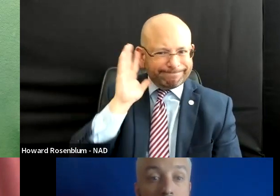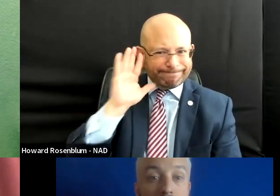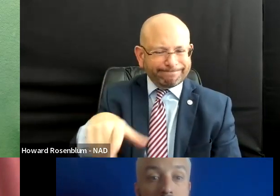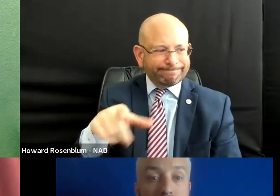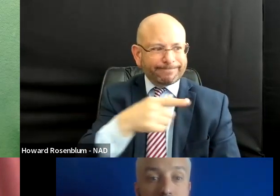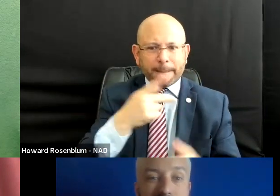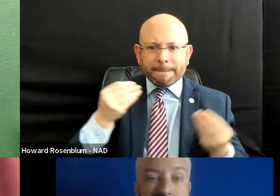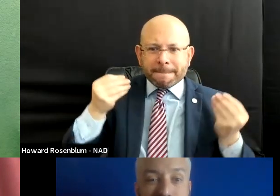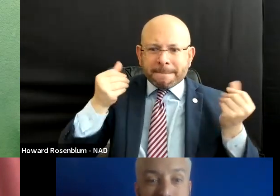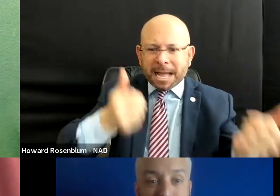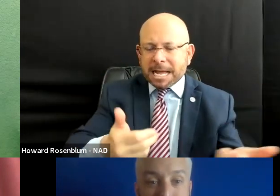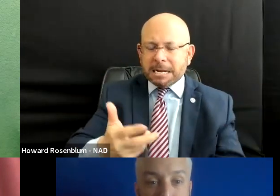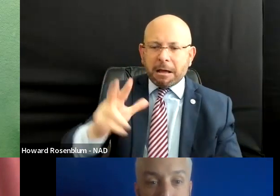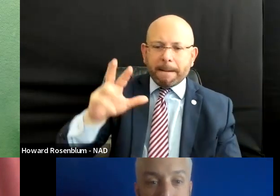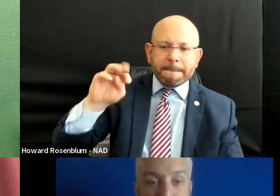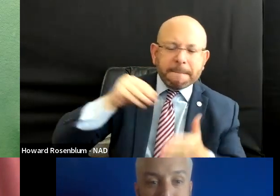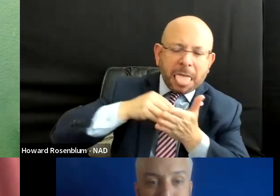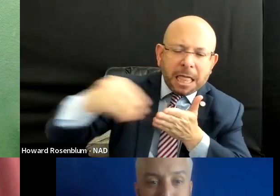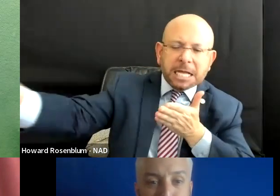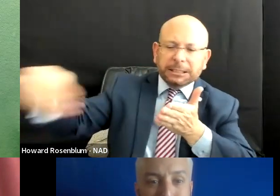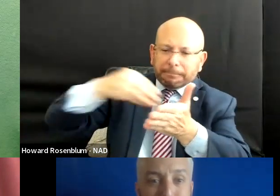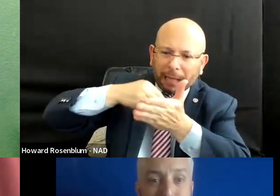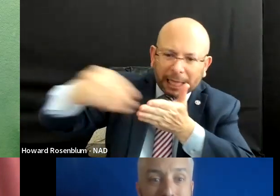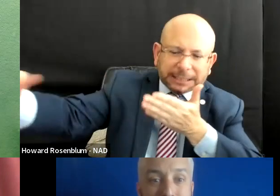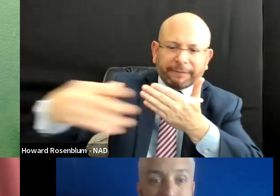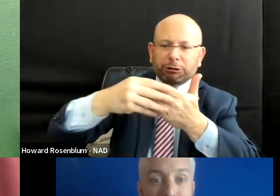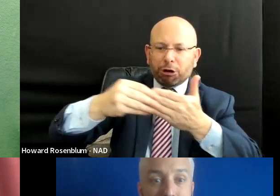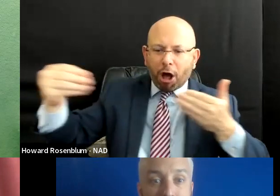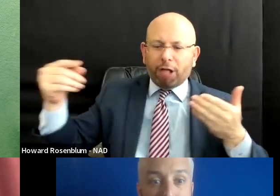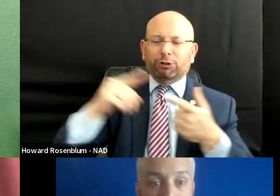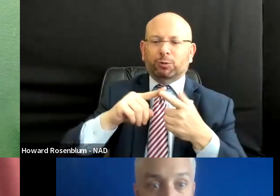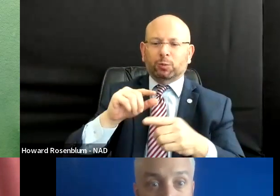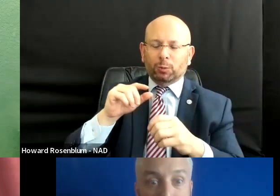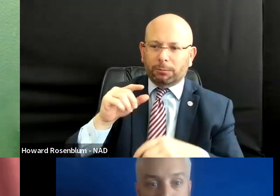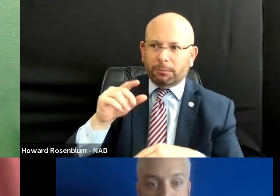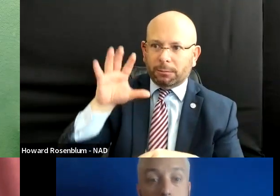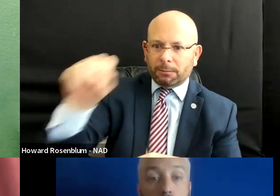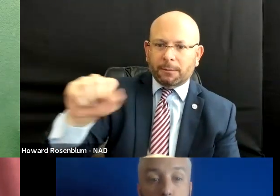links for online for they knew that people people working in the NFL could link them